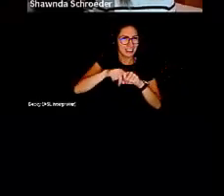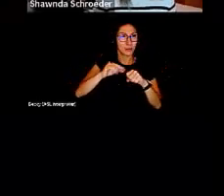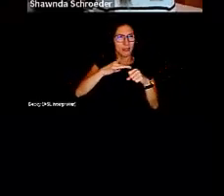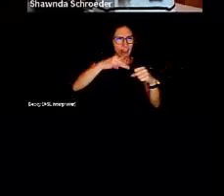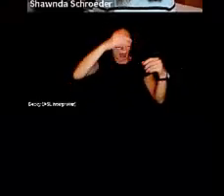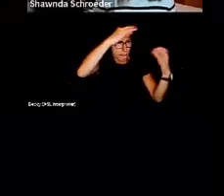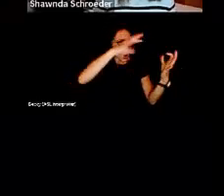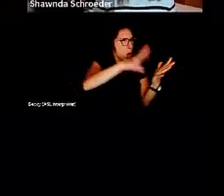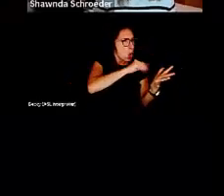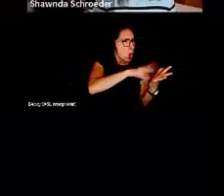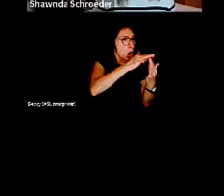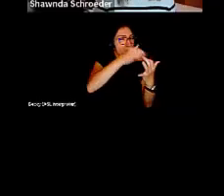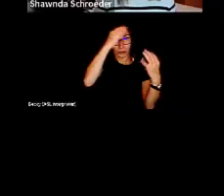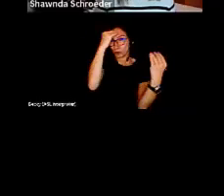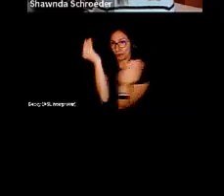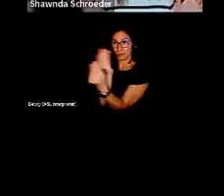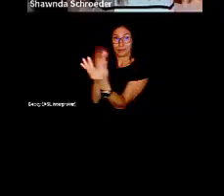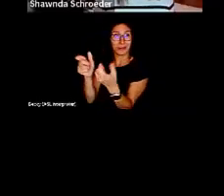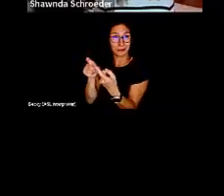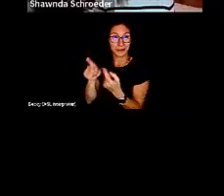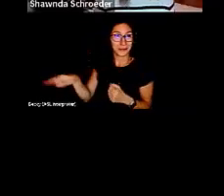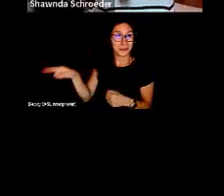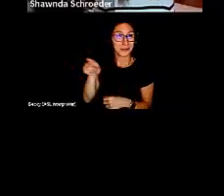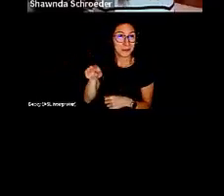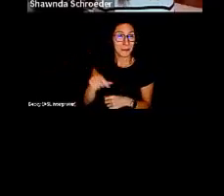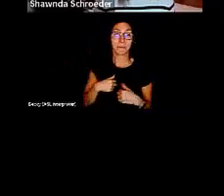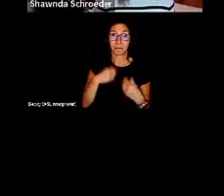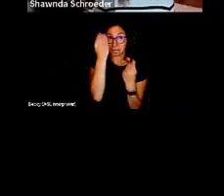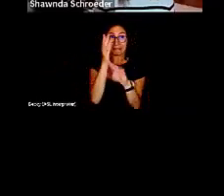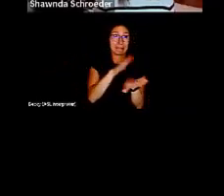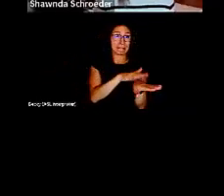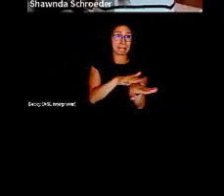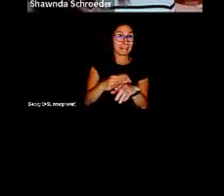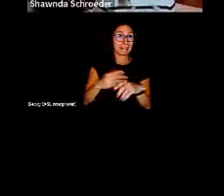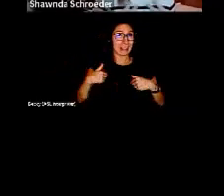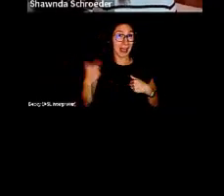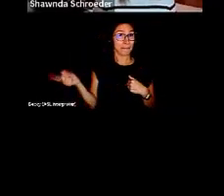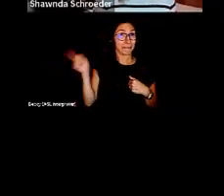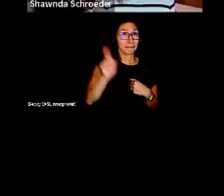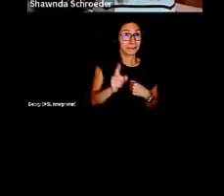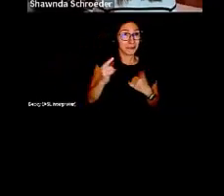I do want to just preface that I am here today as Shawnda Schroeder.